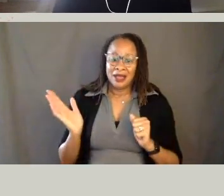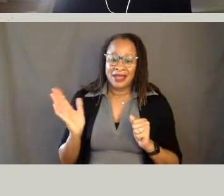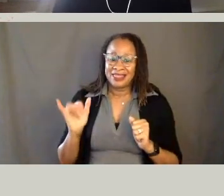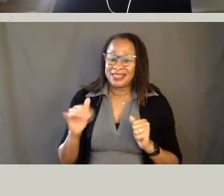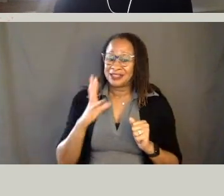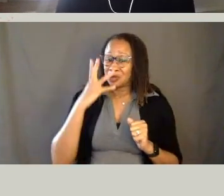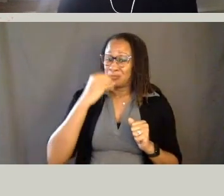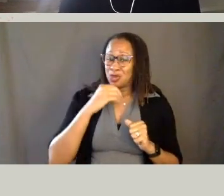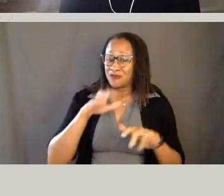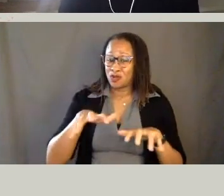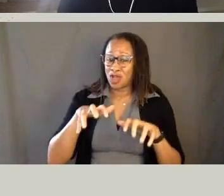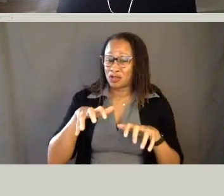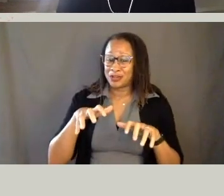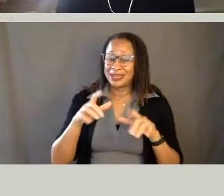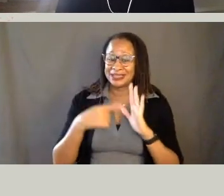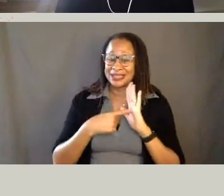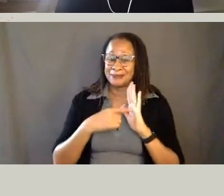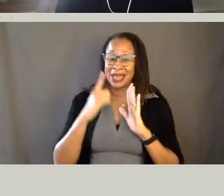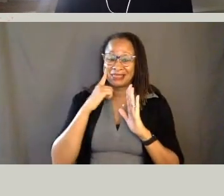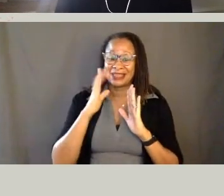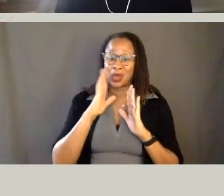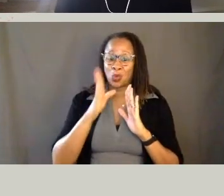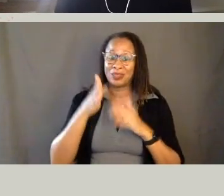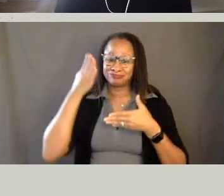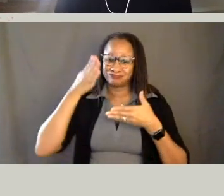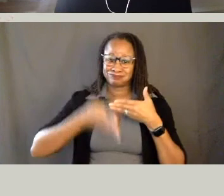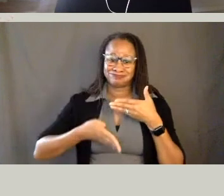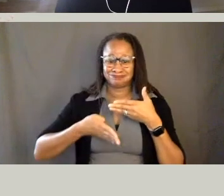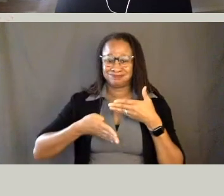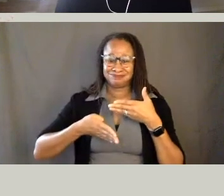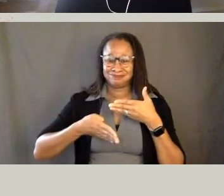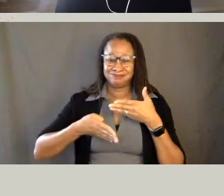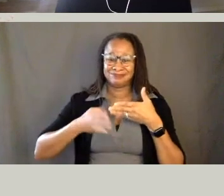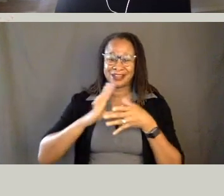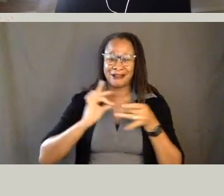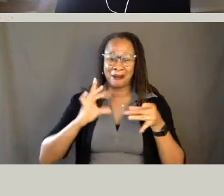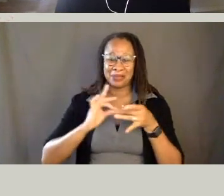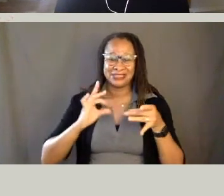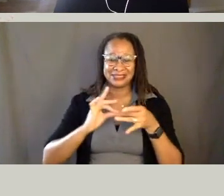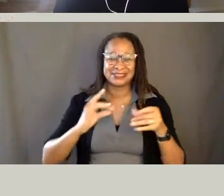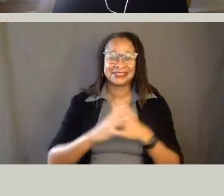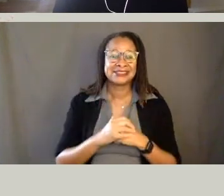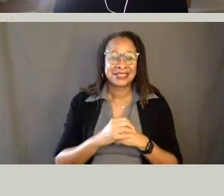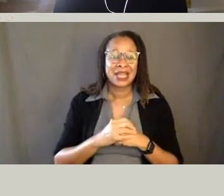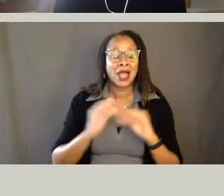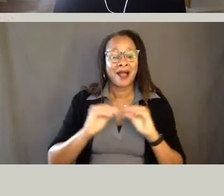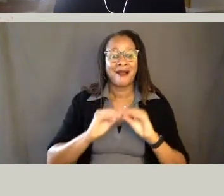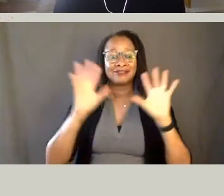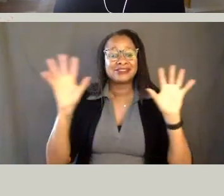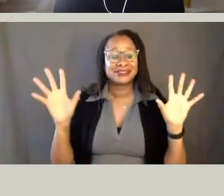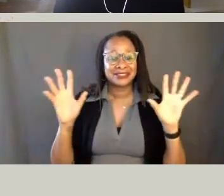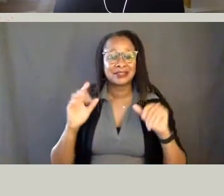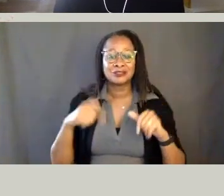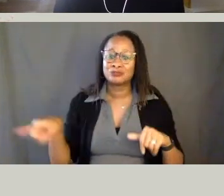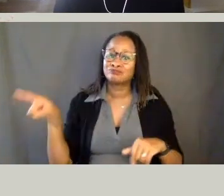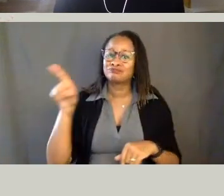and I think that is going to be our last comment. But obviously you guys are so full